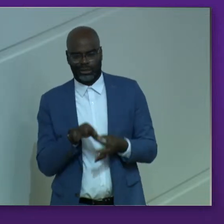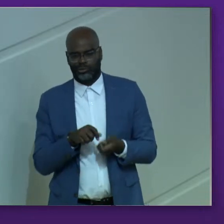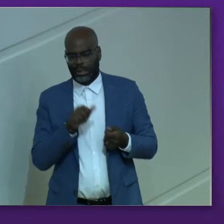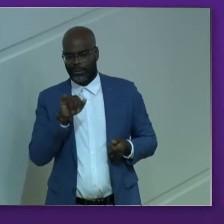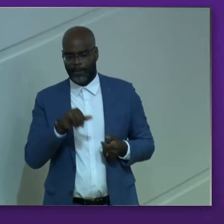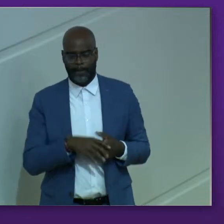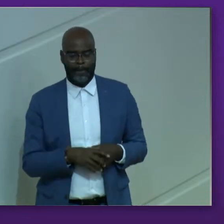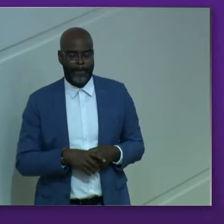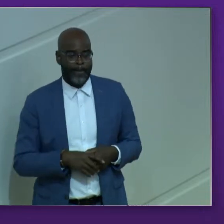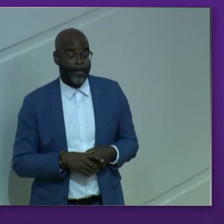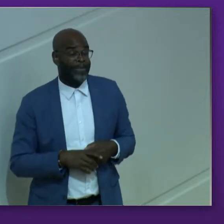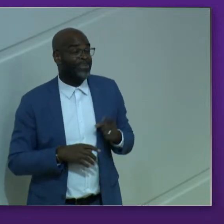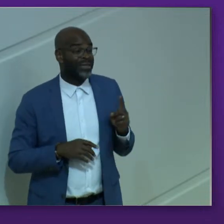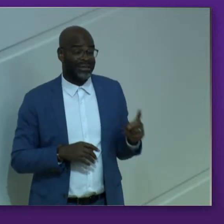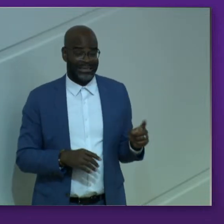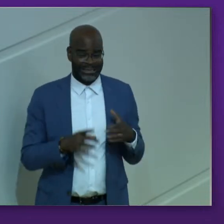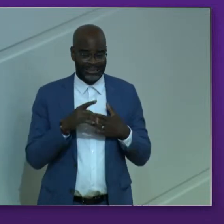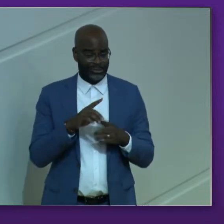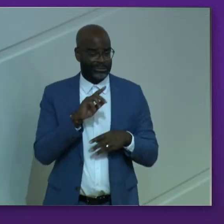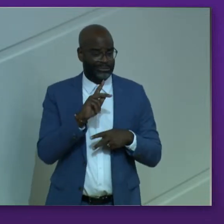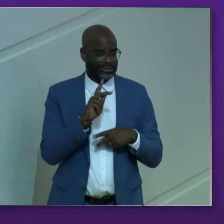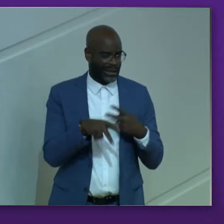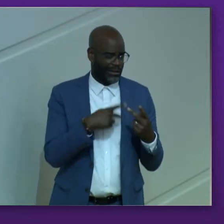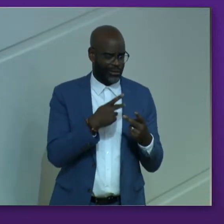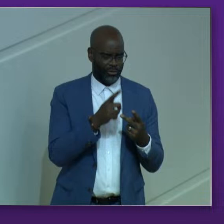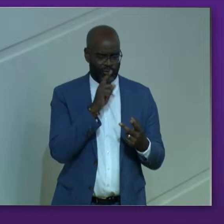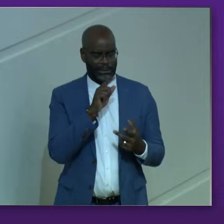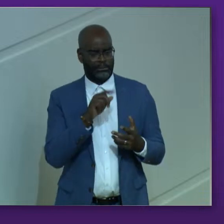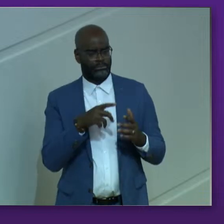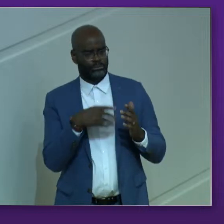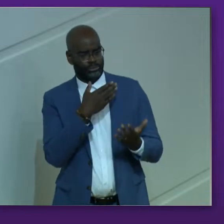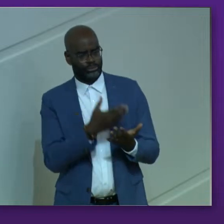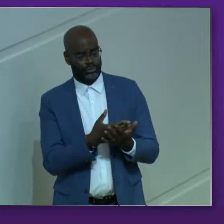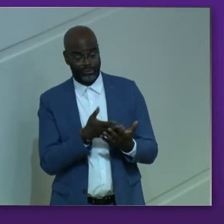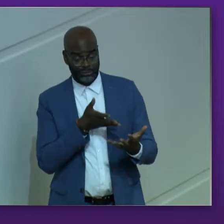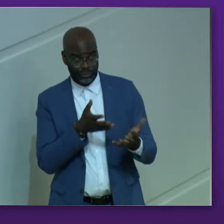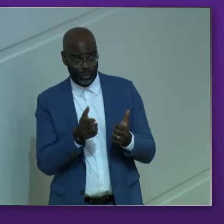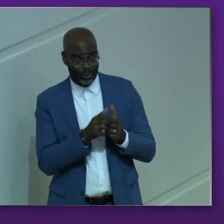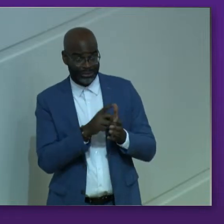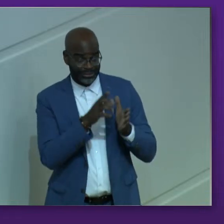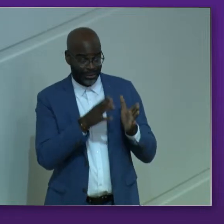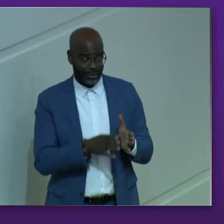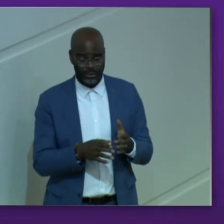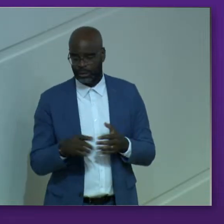DR. MILLER WAS EAGER TO CONTRIBUTE HIS SUBJECT MATTER